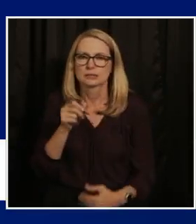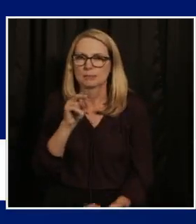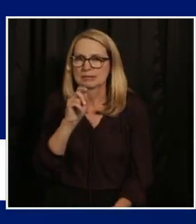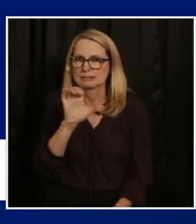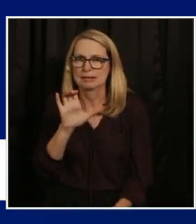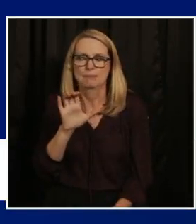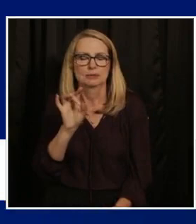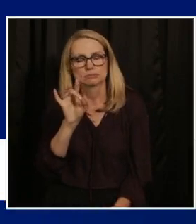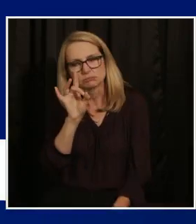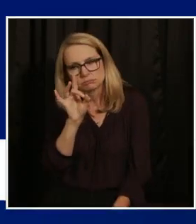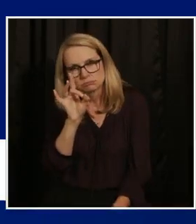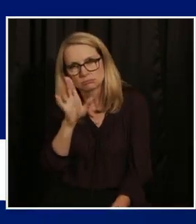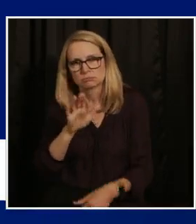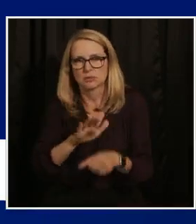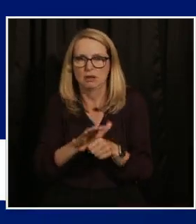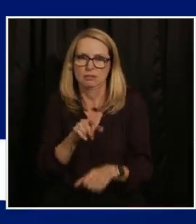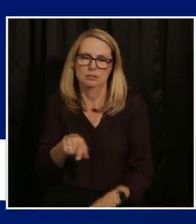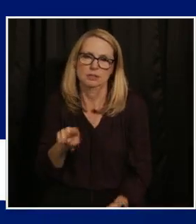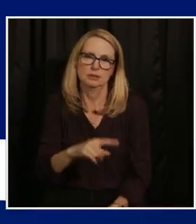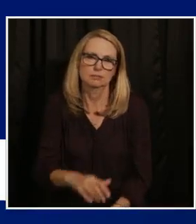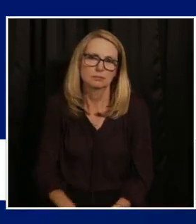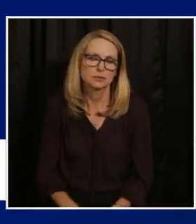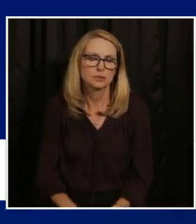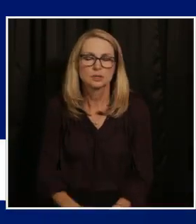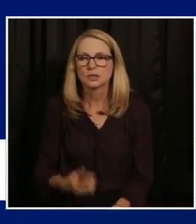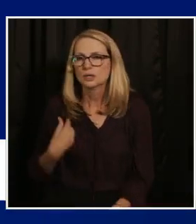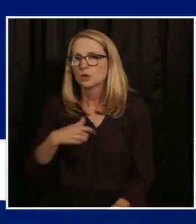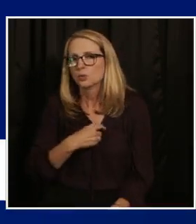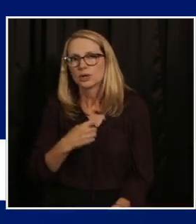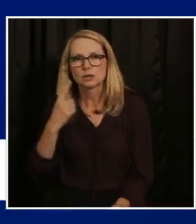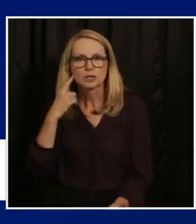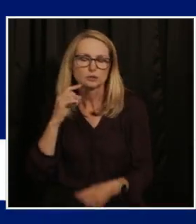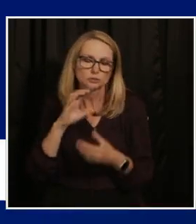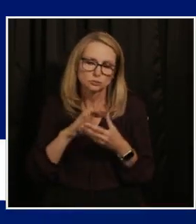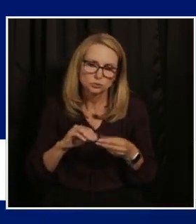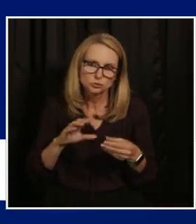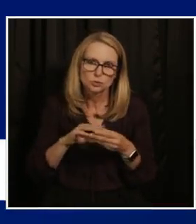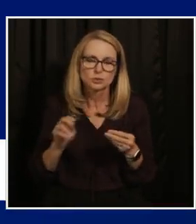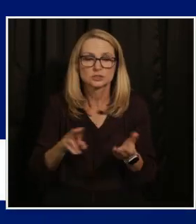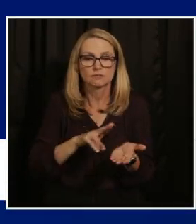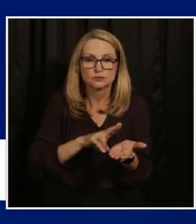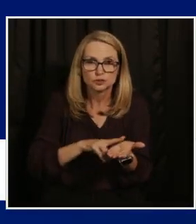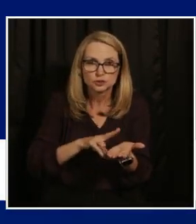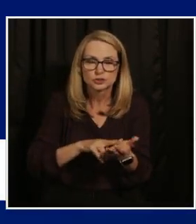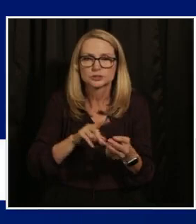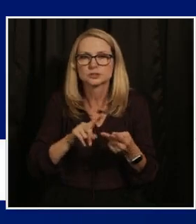we hear story after story of our nurses our respiratory therapists our physicians